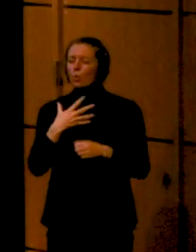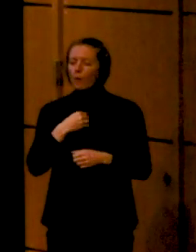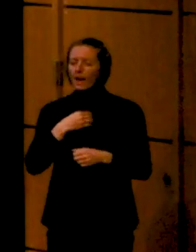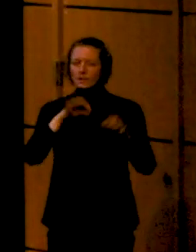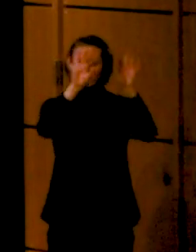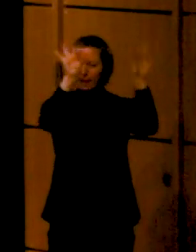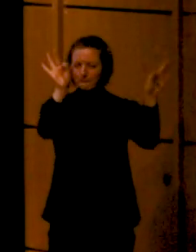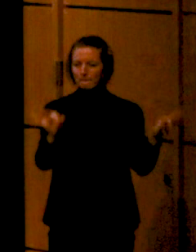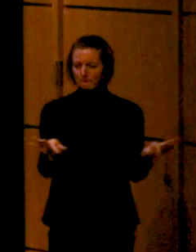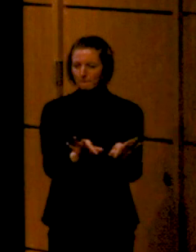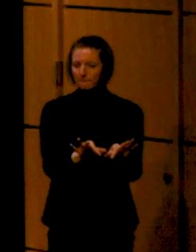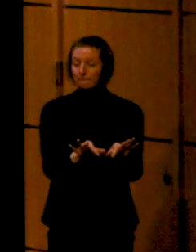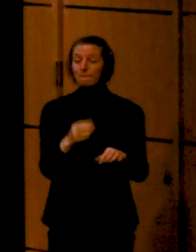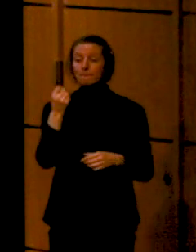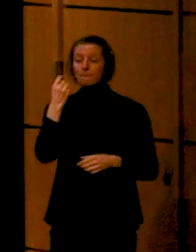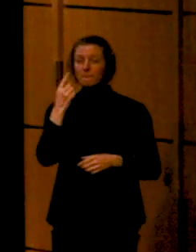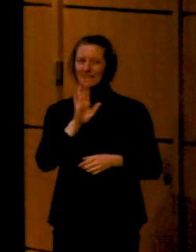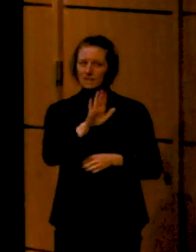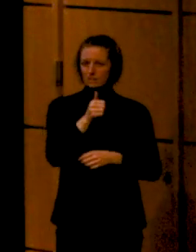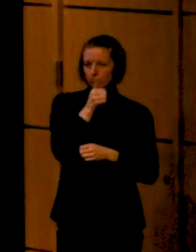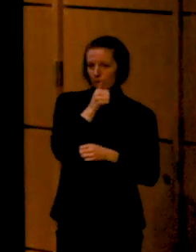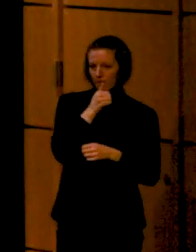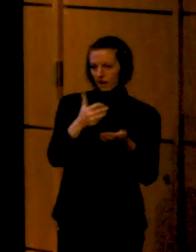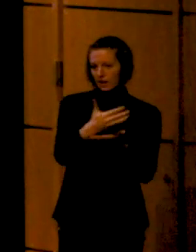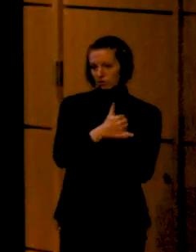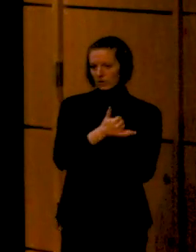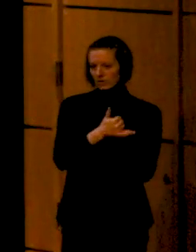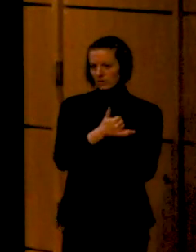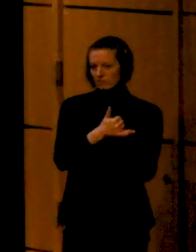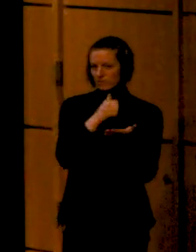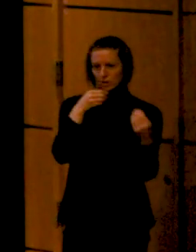All of those come from Emmet's own collection, and they've only been shown once before, to